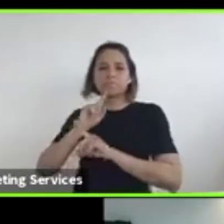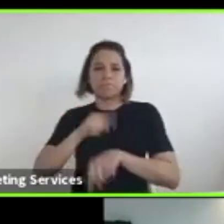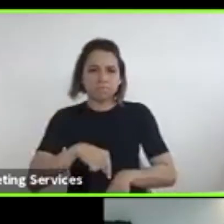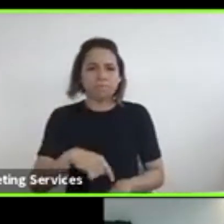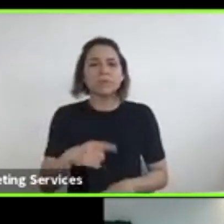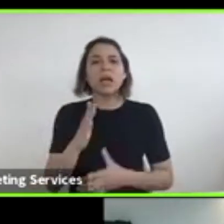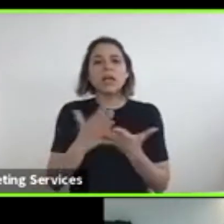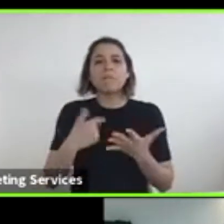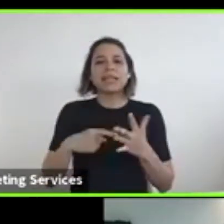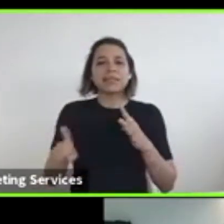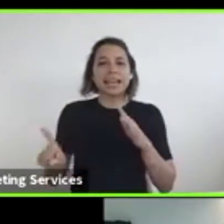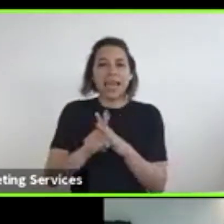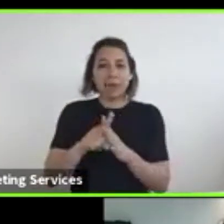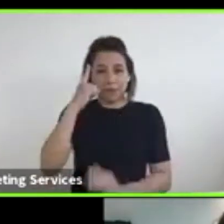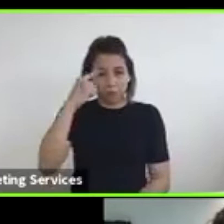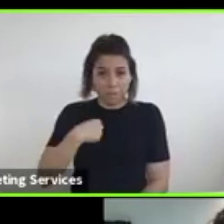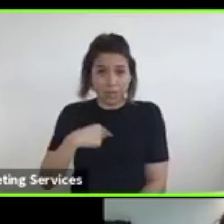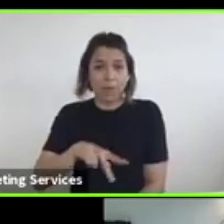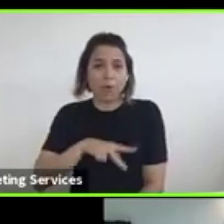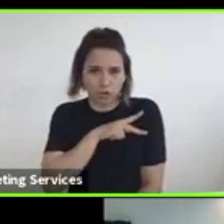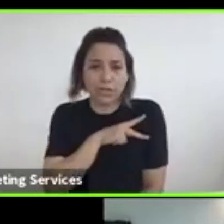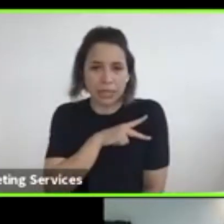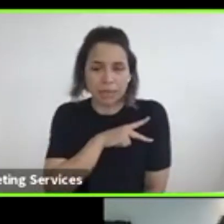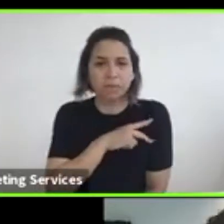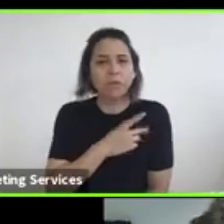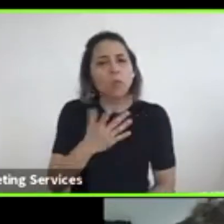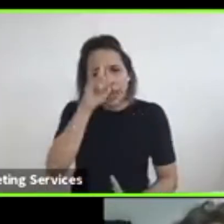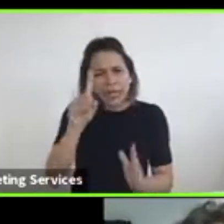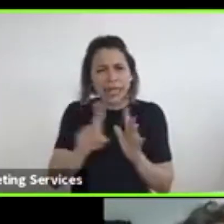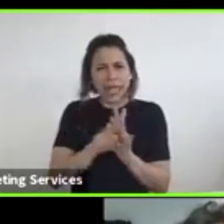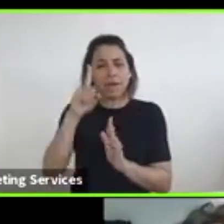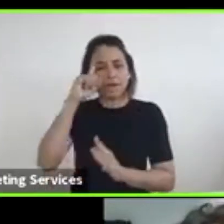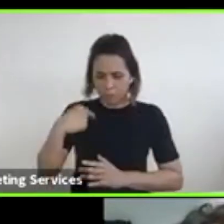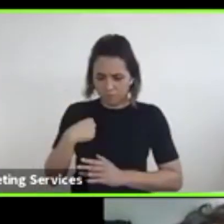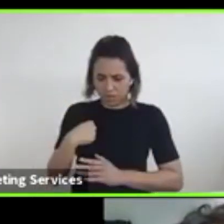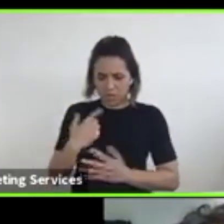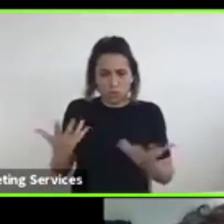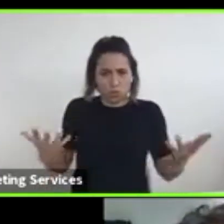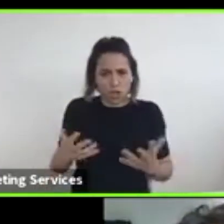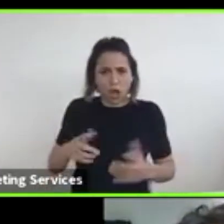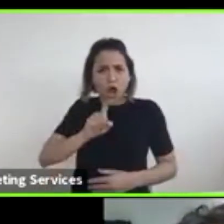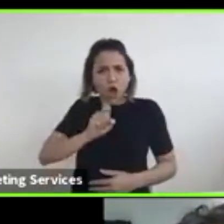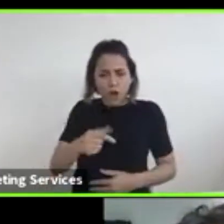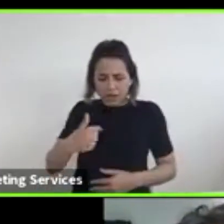ME IS A QUESTION THAT I HAVE BEEN ASKING MYSELF, SINCE I TOOK ON THIS ROLE.